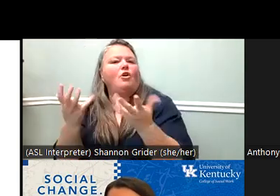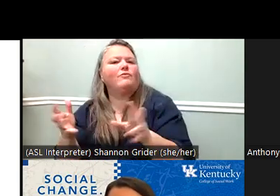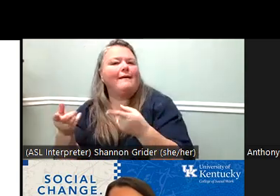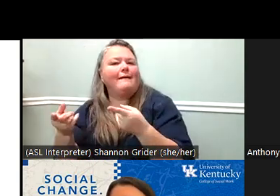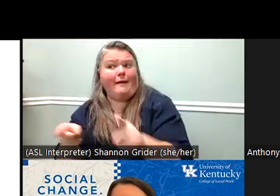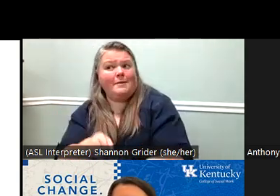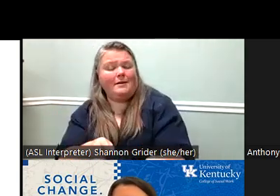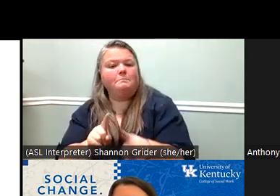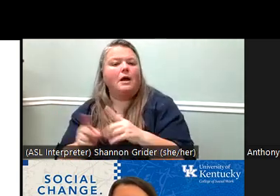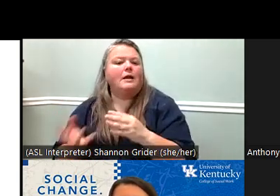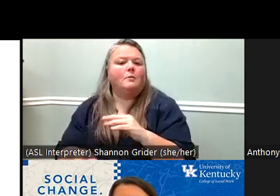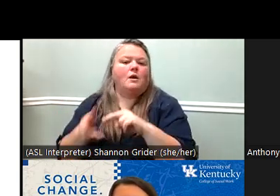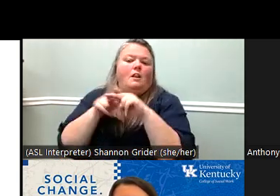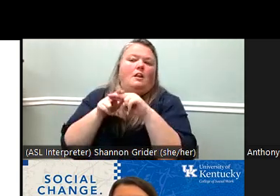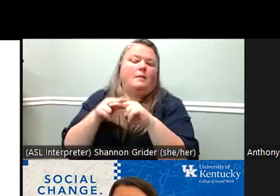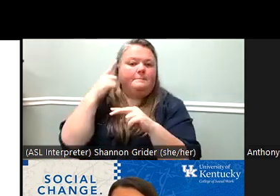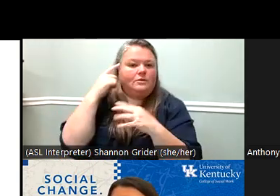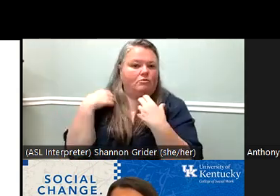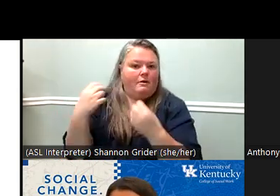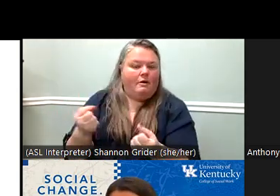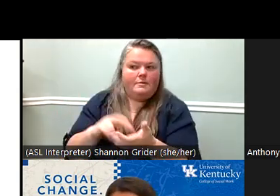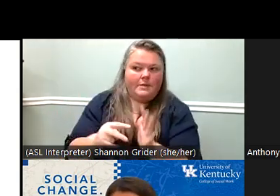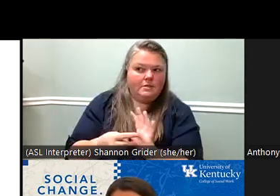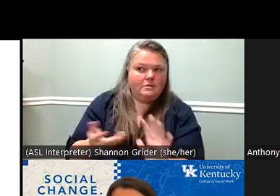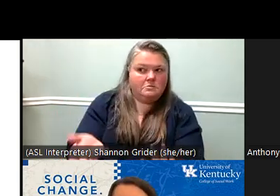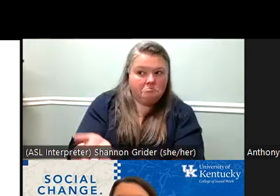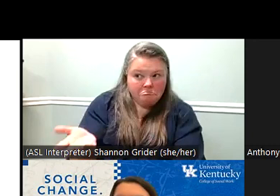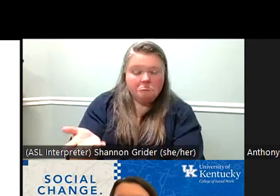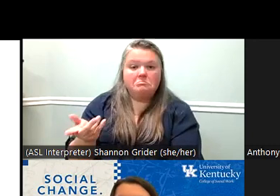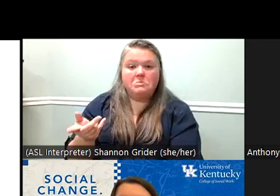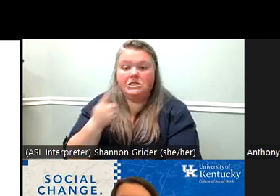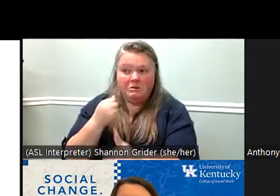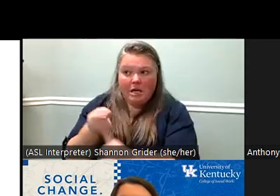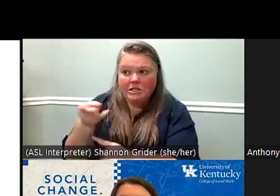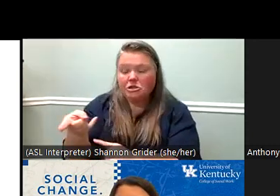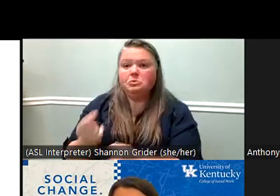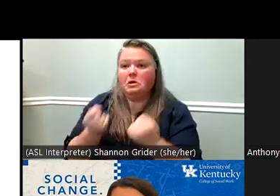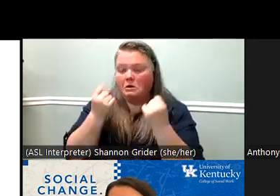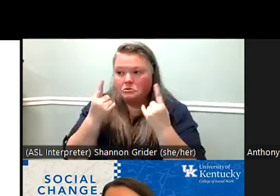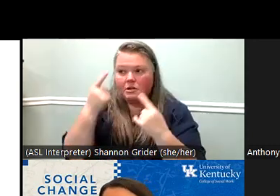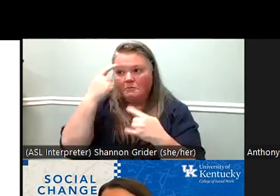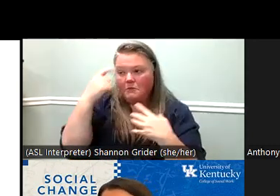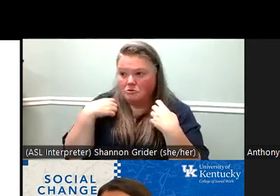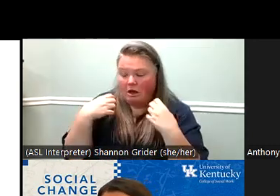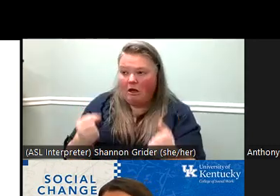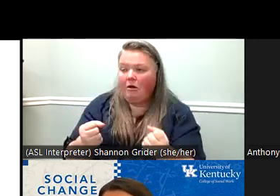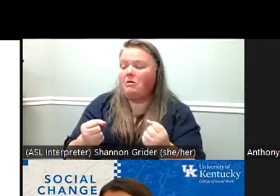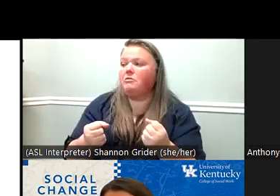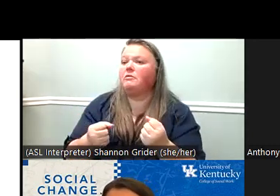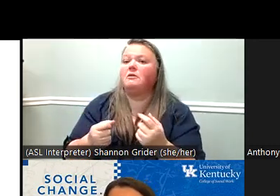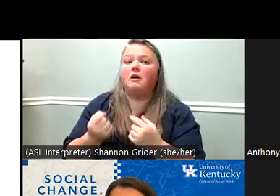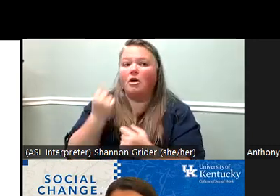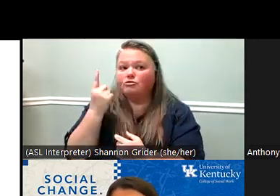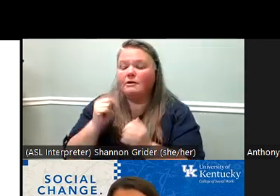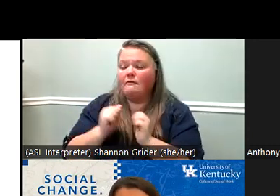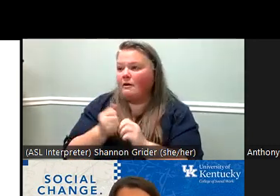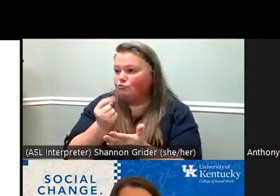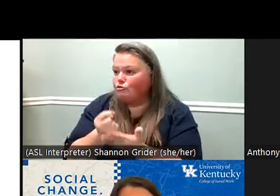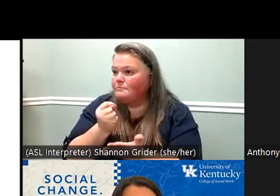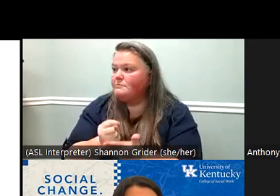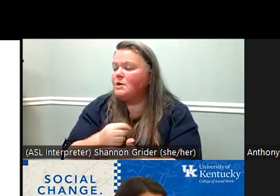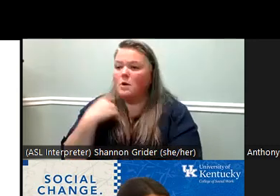S AND WHAT WE'RE DOING IS WE'RE ASSESSING TO SEE IS IT EFFECTIVE, IS IT EFFECTIVE TO ADD IN THESE MENTAL HEALTH MODULES INTO THIS COURSE OF ALREADY HAPPENING. IS